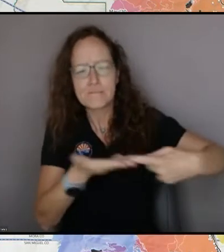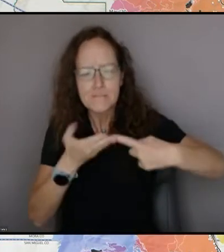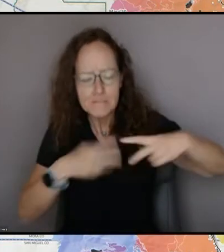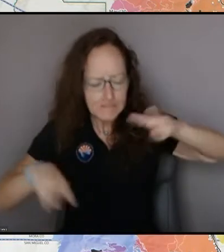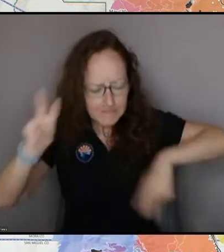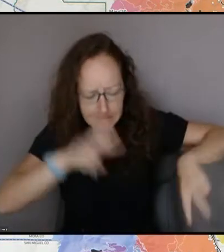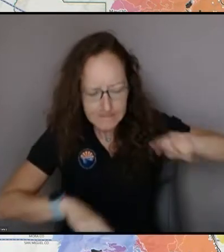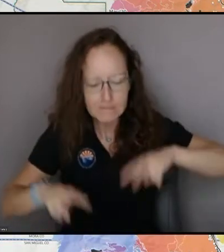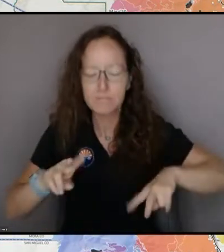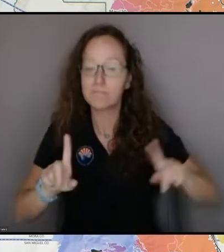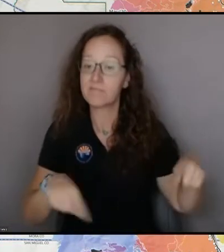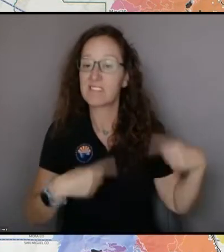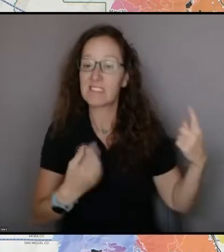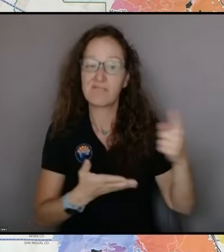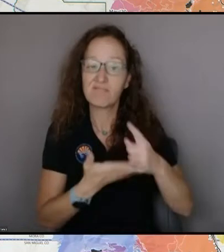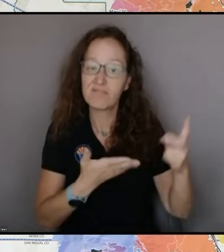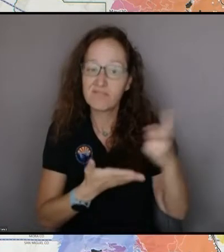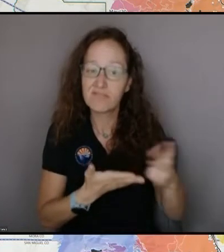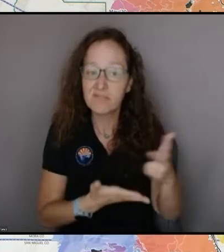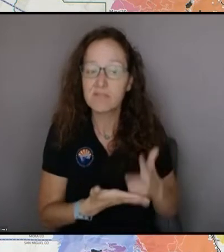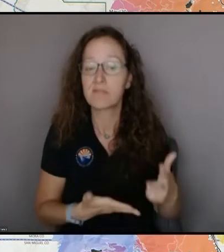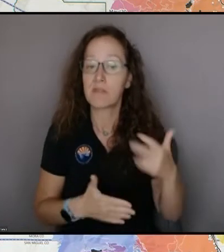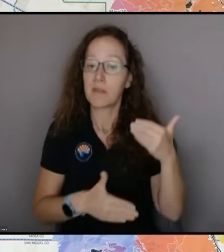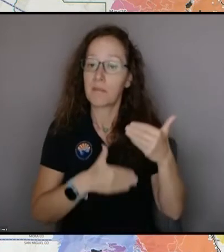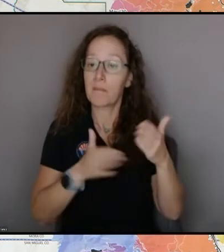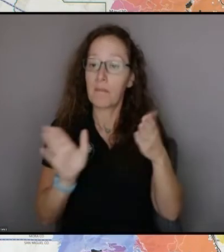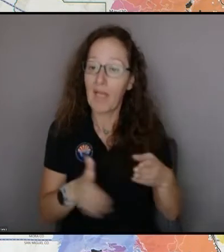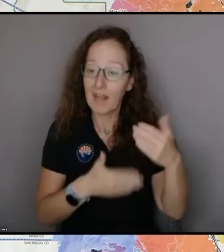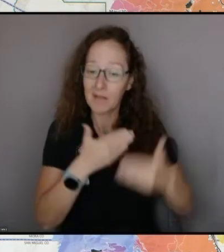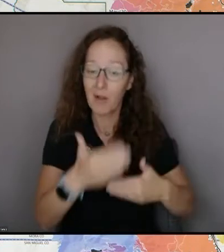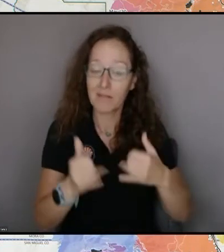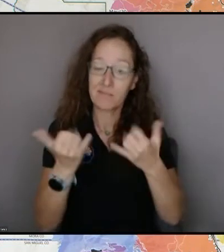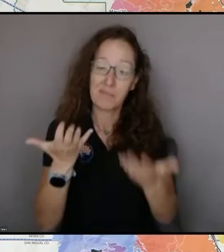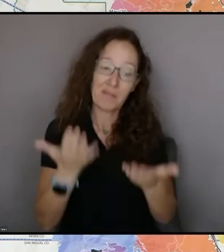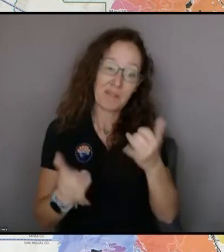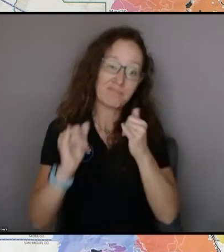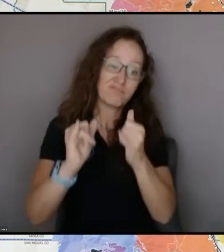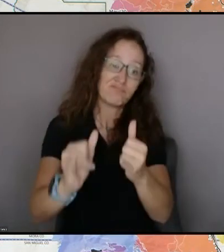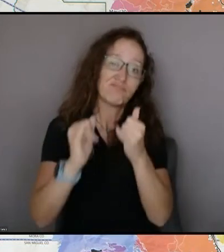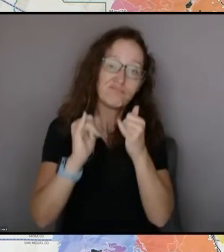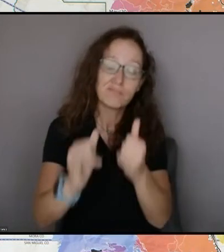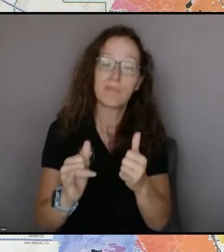I hope that this information has been useful for you. I've truly enjoyed my time in Northern New Mexico as I know